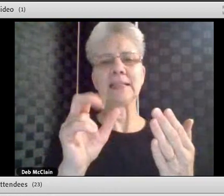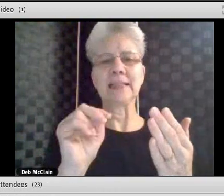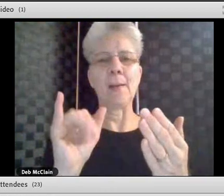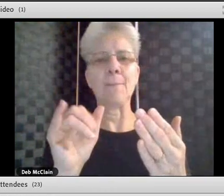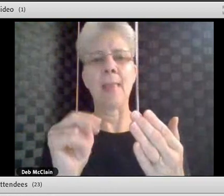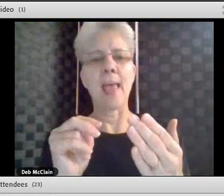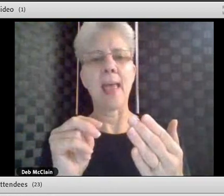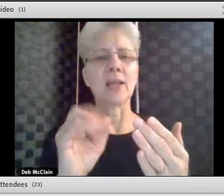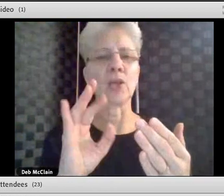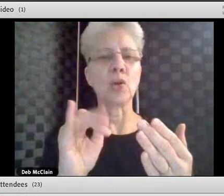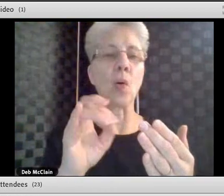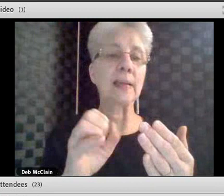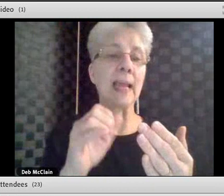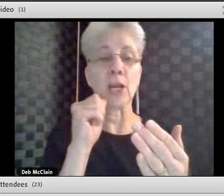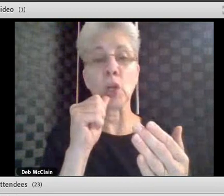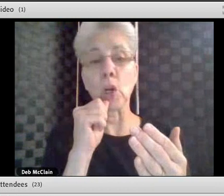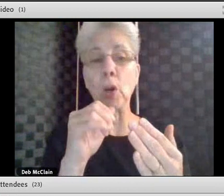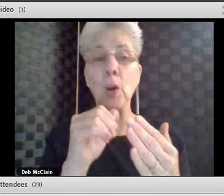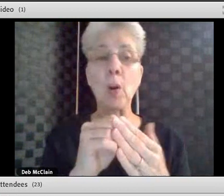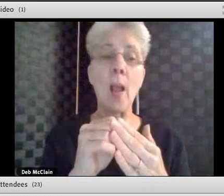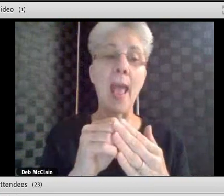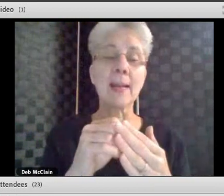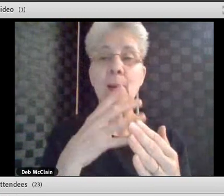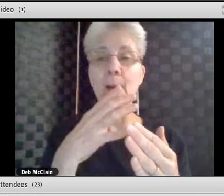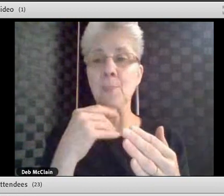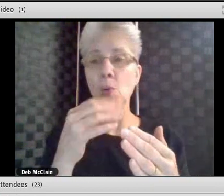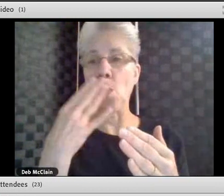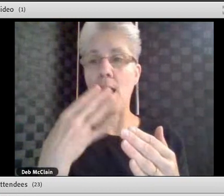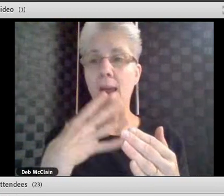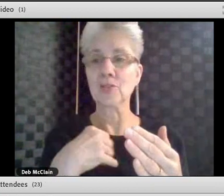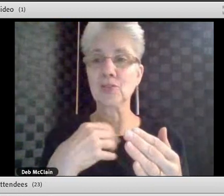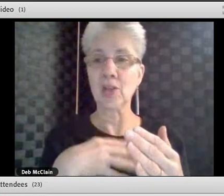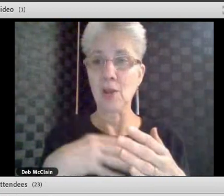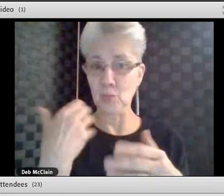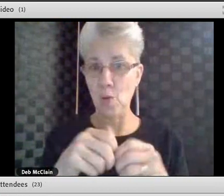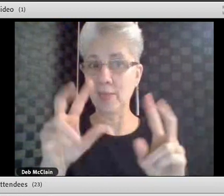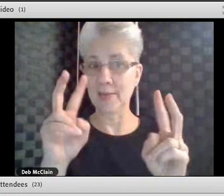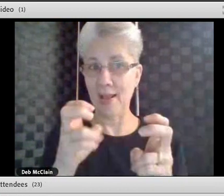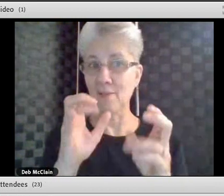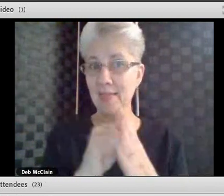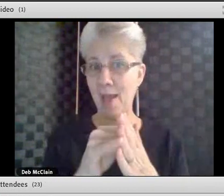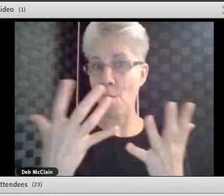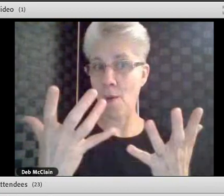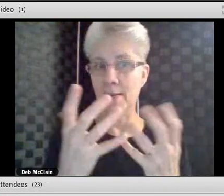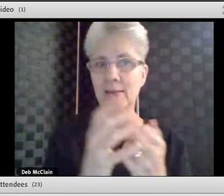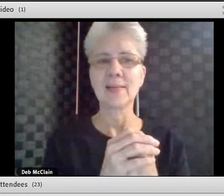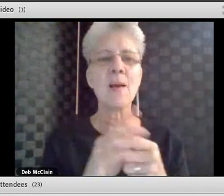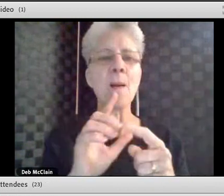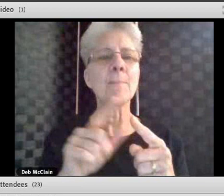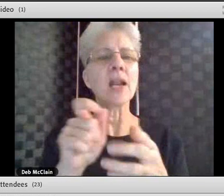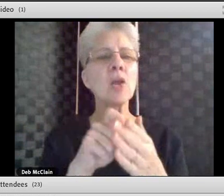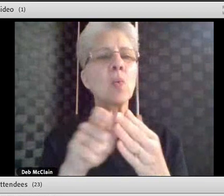and a girl in a blue-and-white checked dress. Do you guys know the title of that book? But what he wrote about in 1901